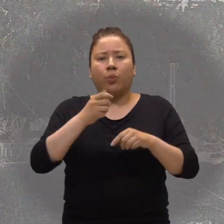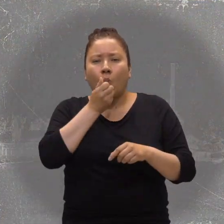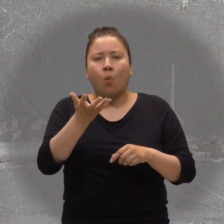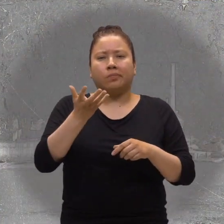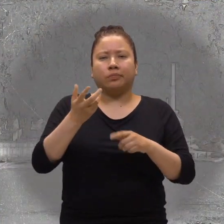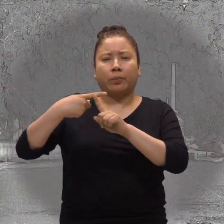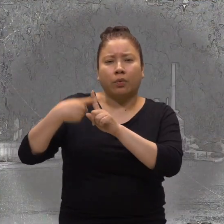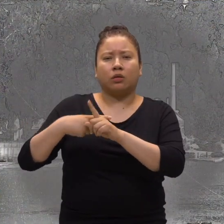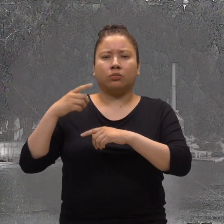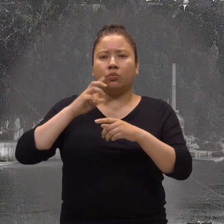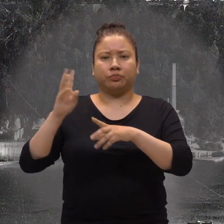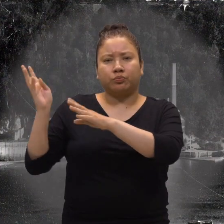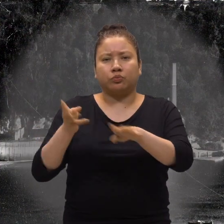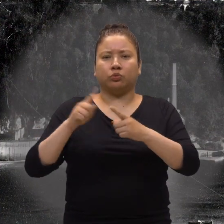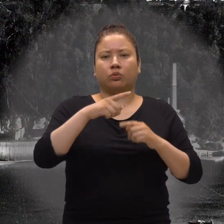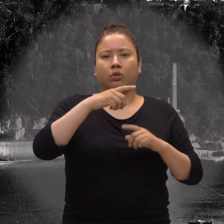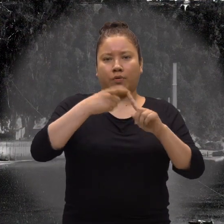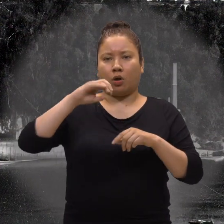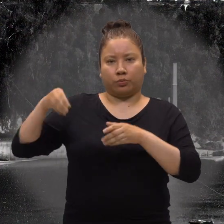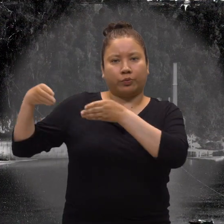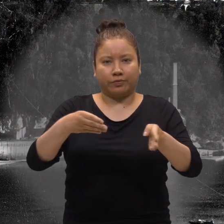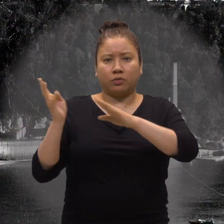In warmer months, water was pumped directly from the Ottawa River